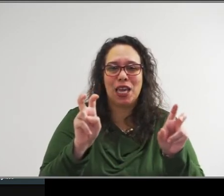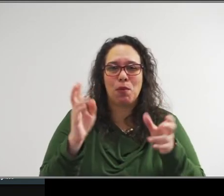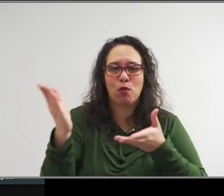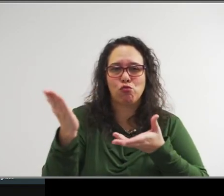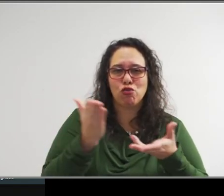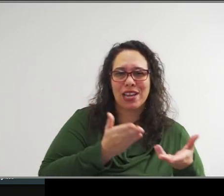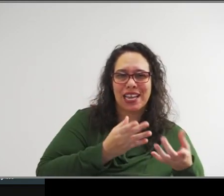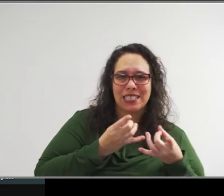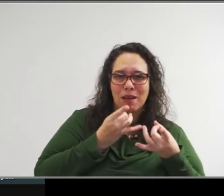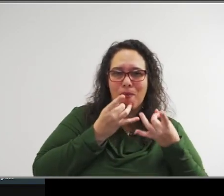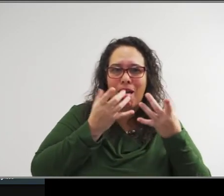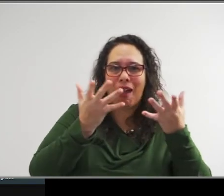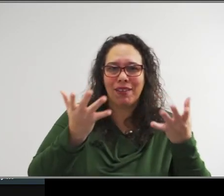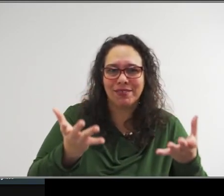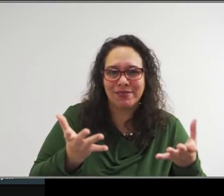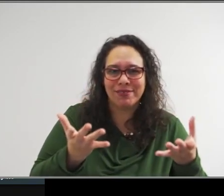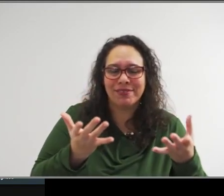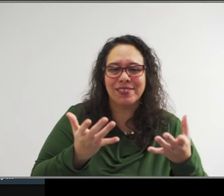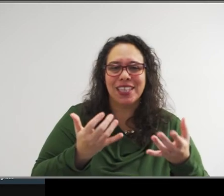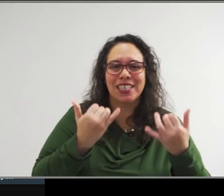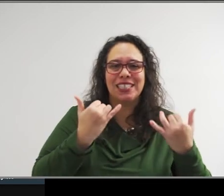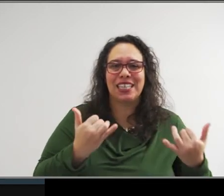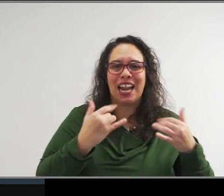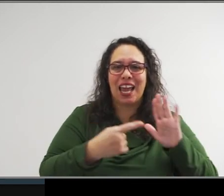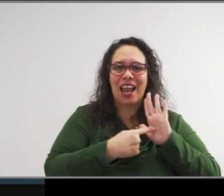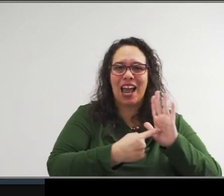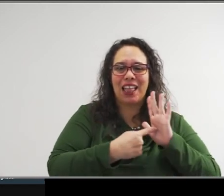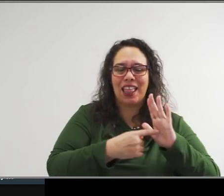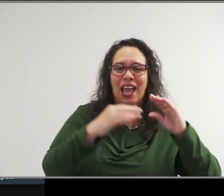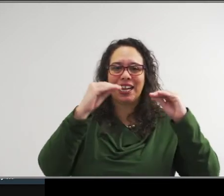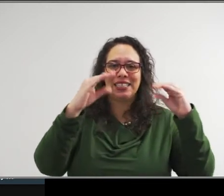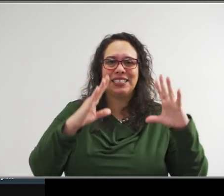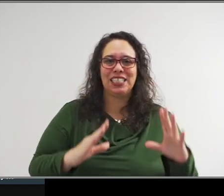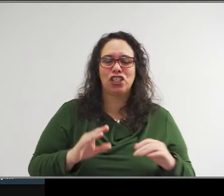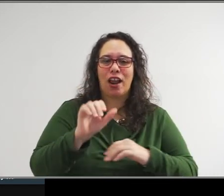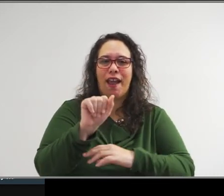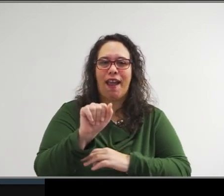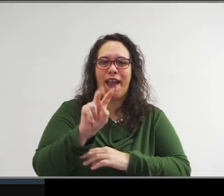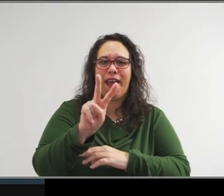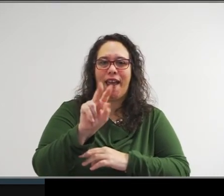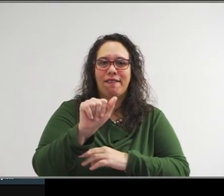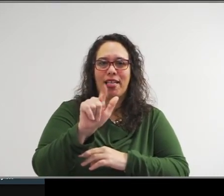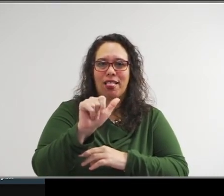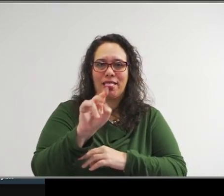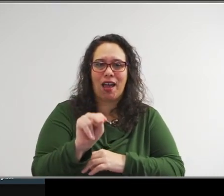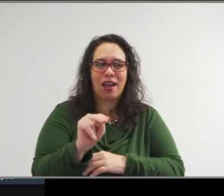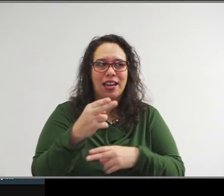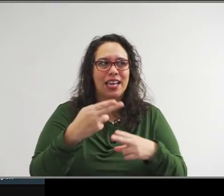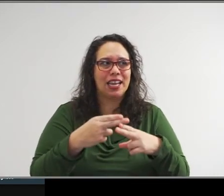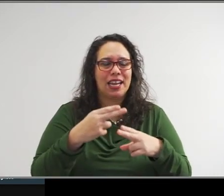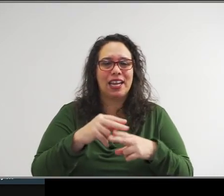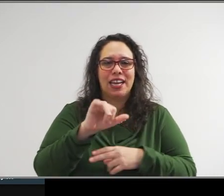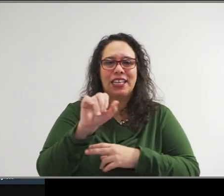So tonight I'm going to highlight a teacher at Avalon. His name is Jim chord boy